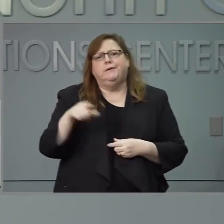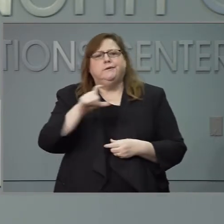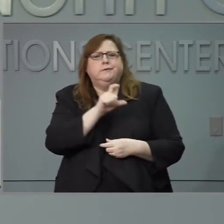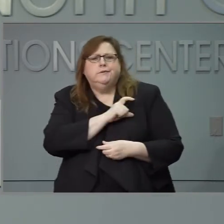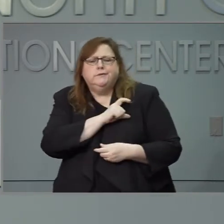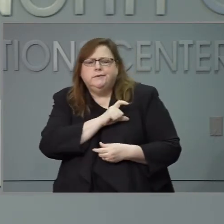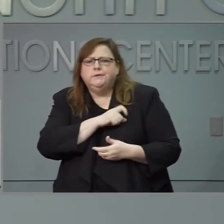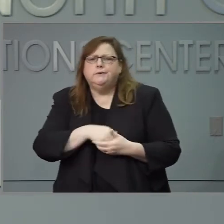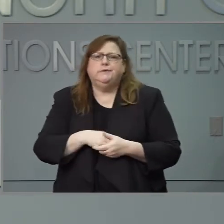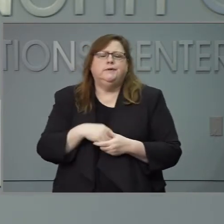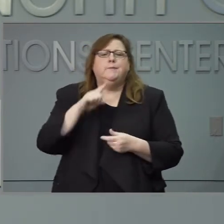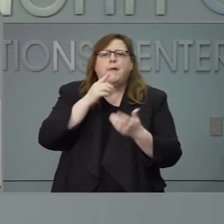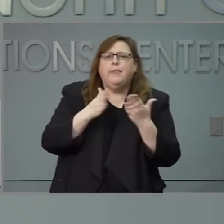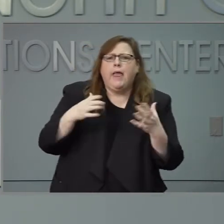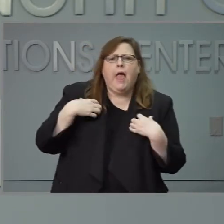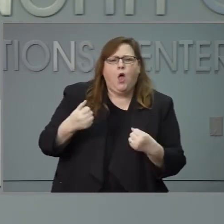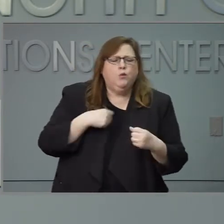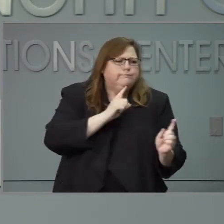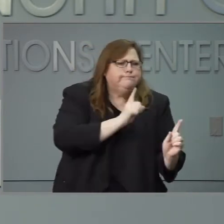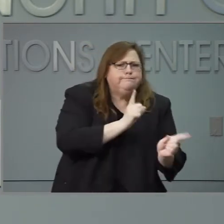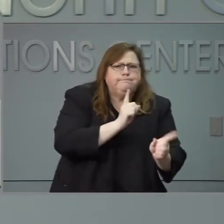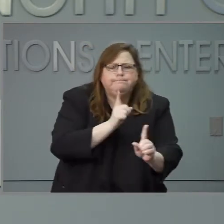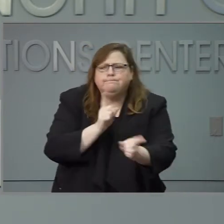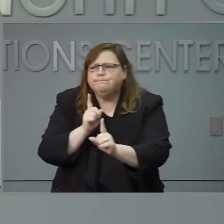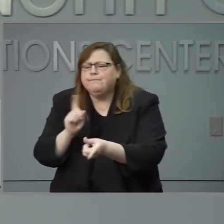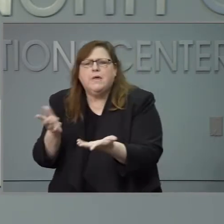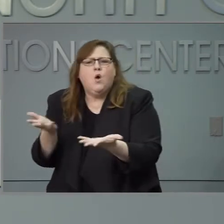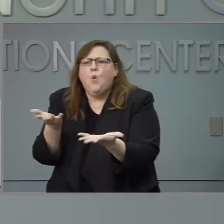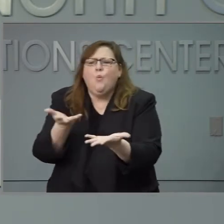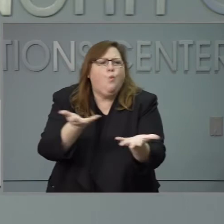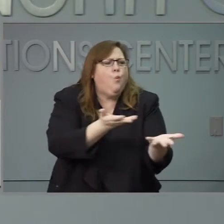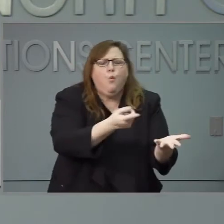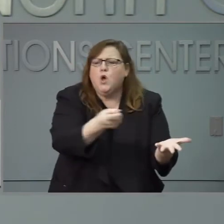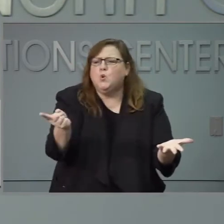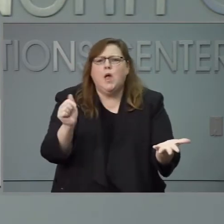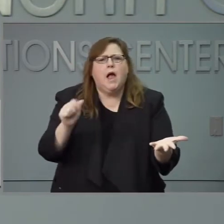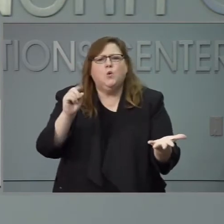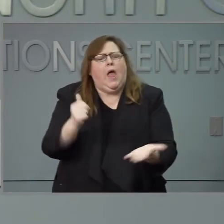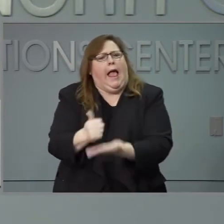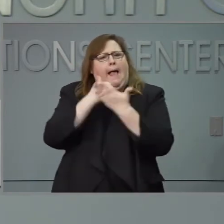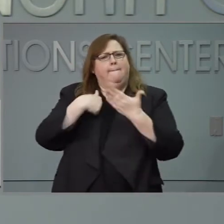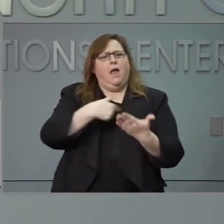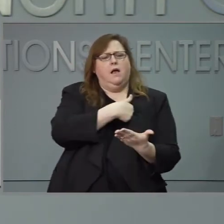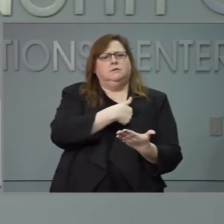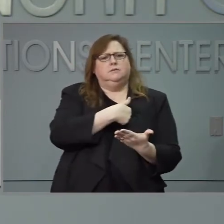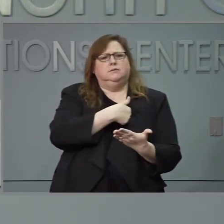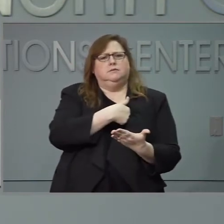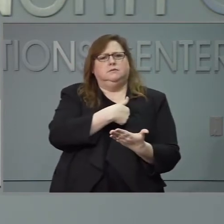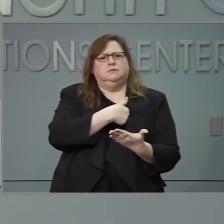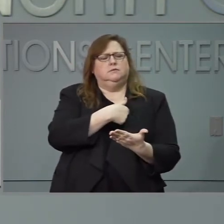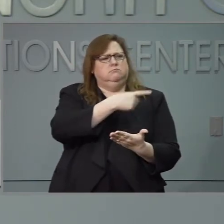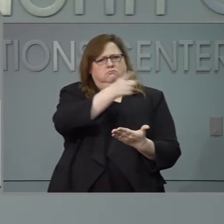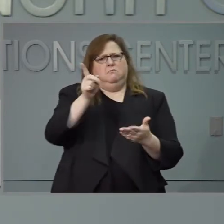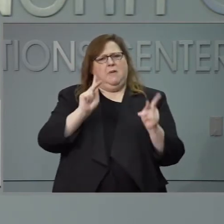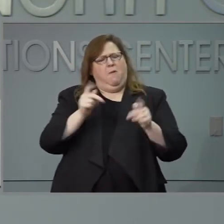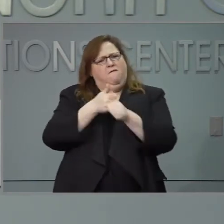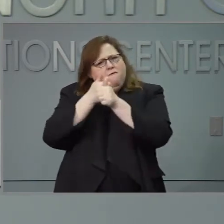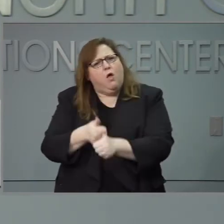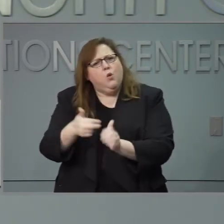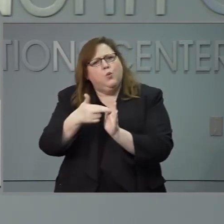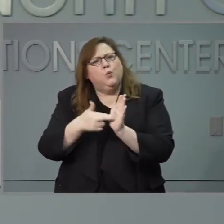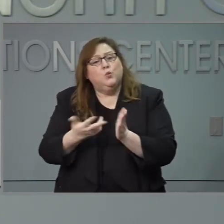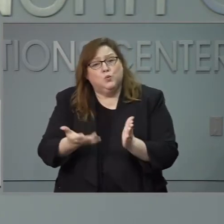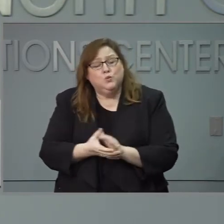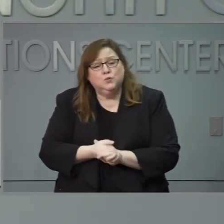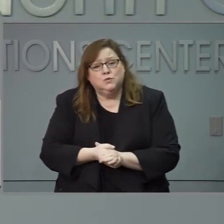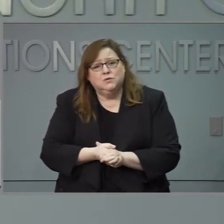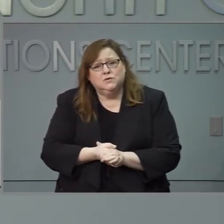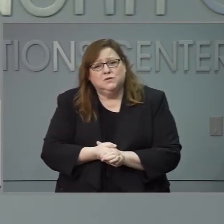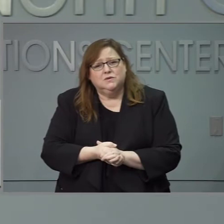HABLANDO DE LOS MAESTROS EN LAS AULAS Y NOSOTROS ESTAMOS